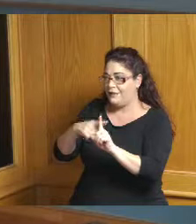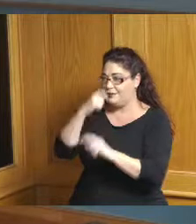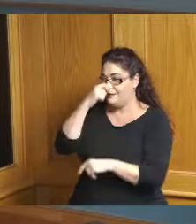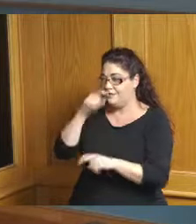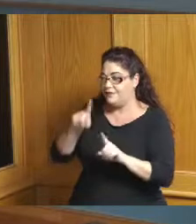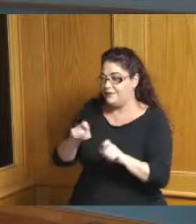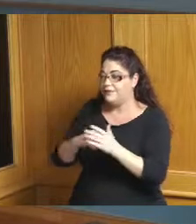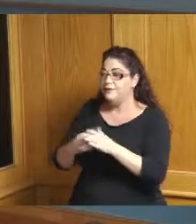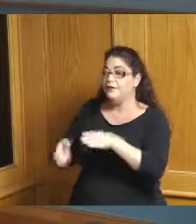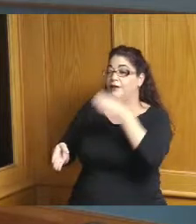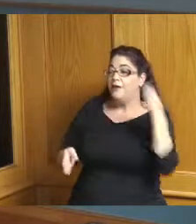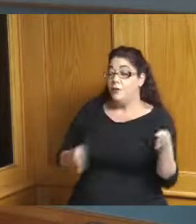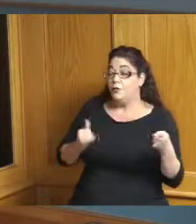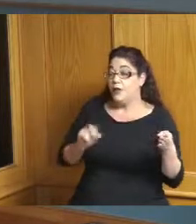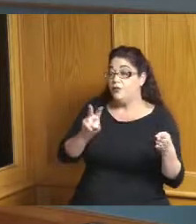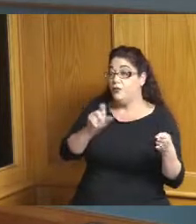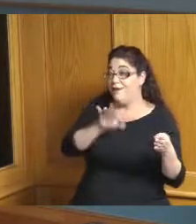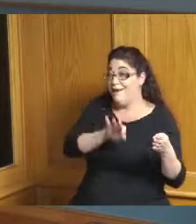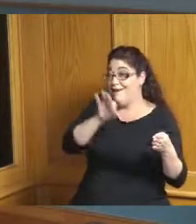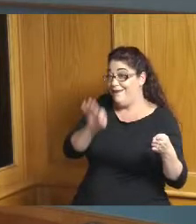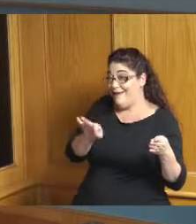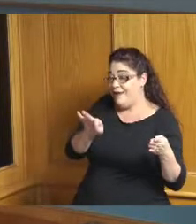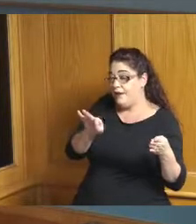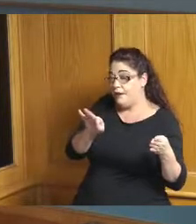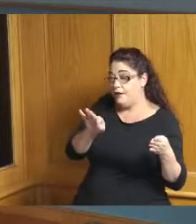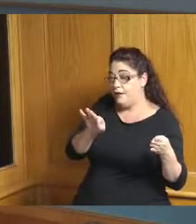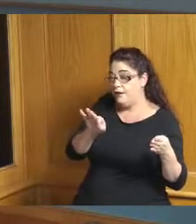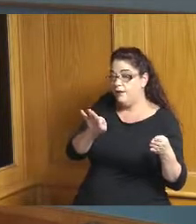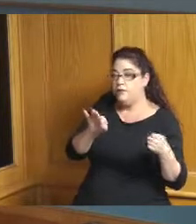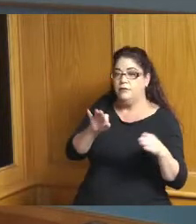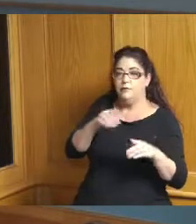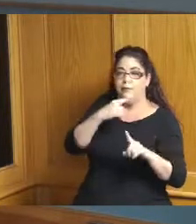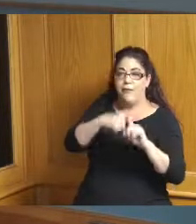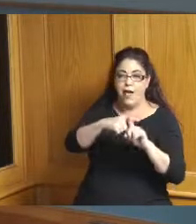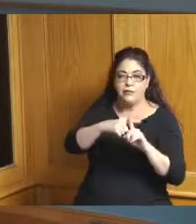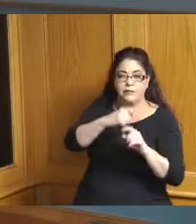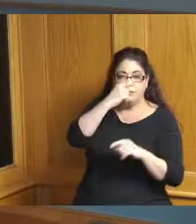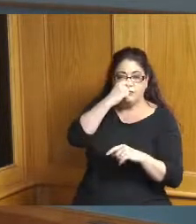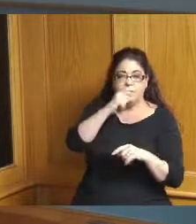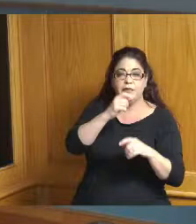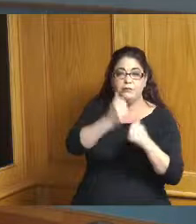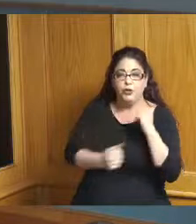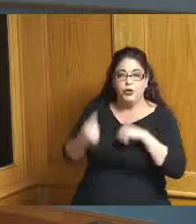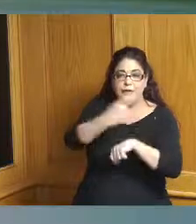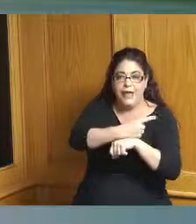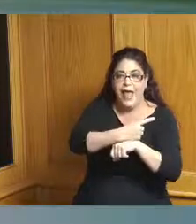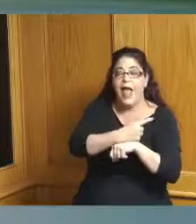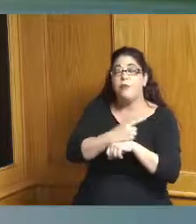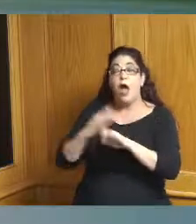per day today we were at 299 cases so also trending slowly but in the right direction